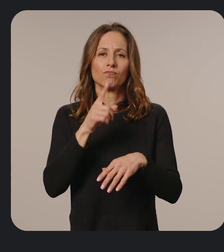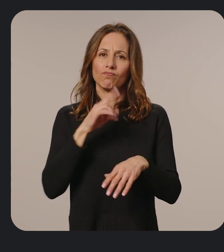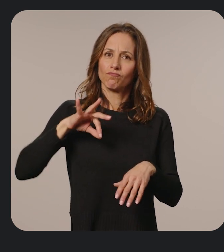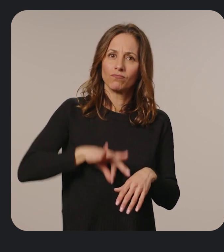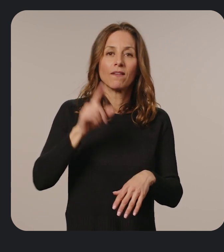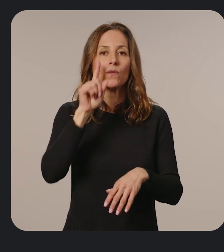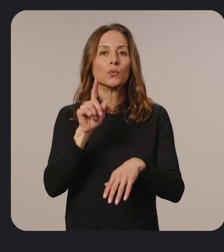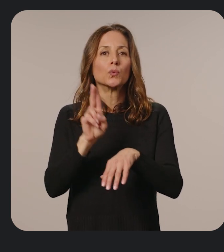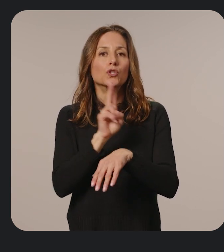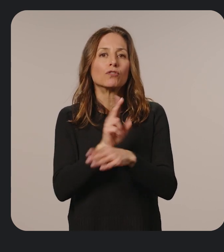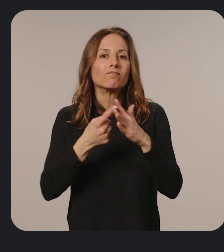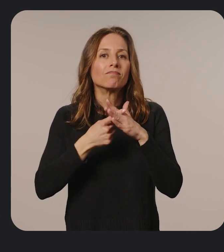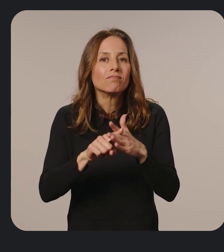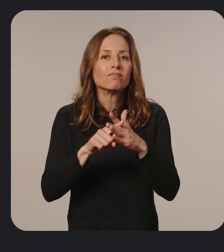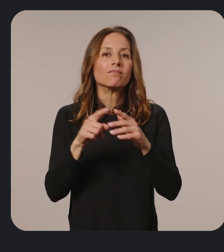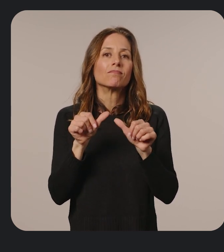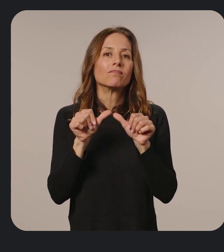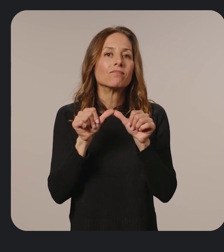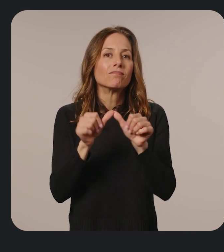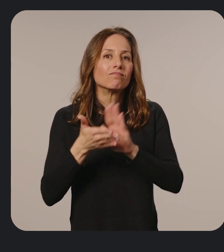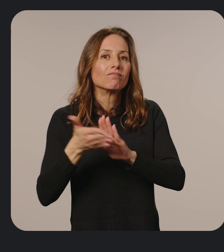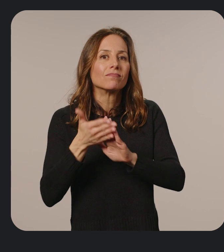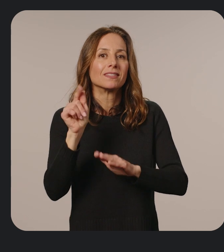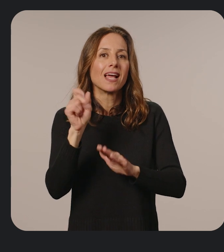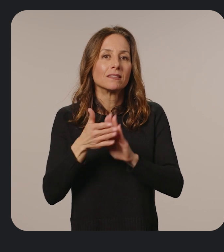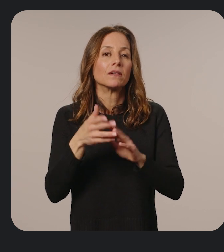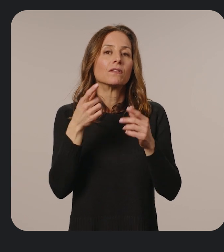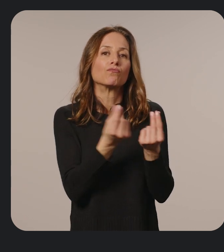Foreground services are useful for user-initiated, long-running tasks that